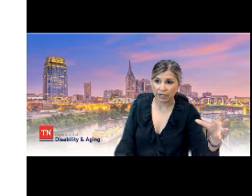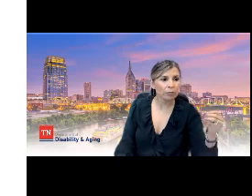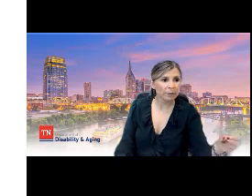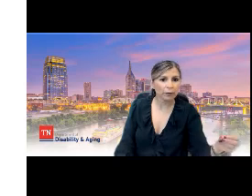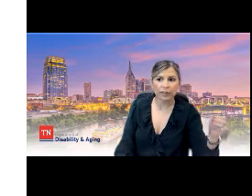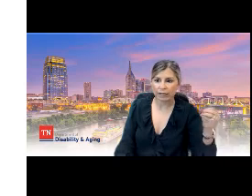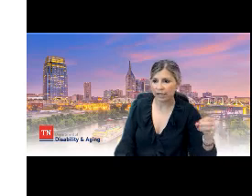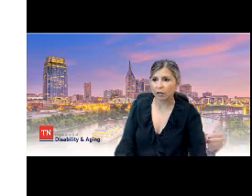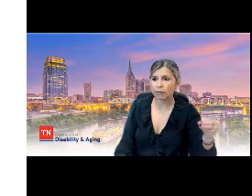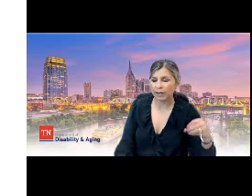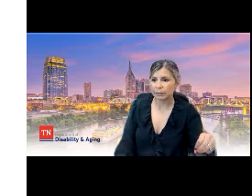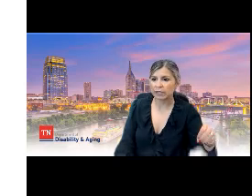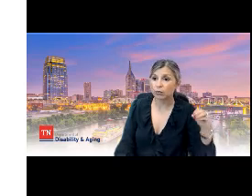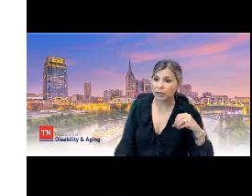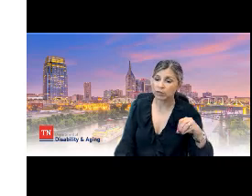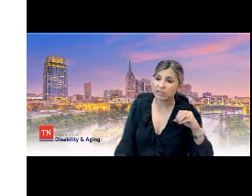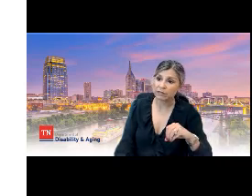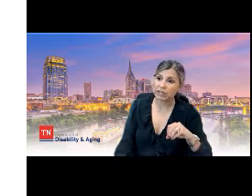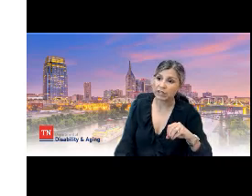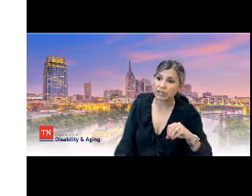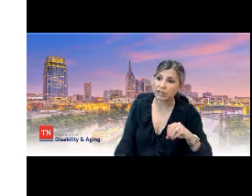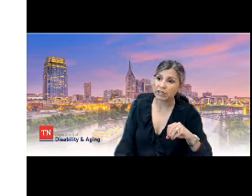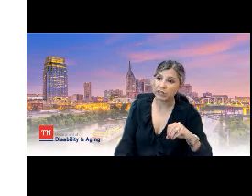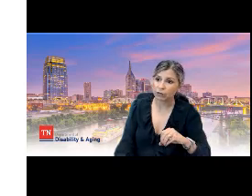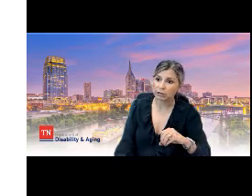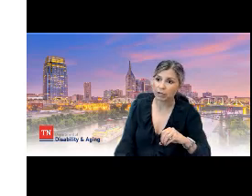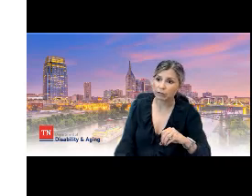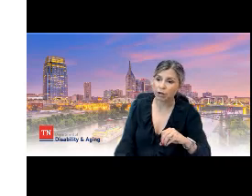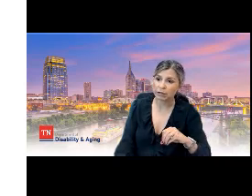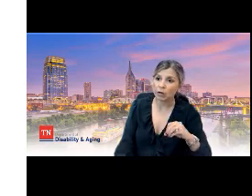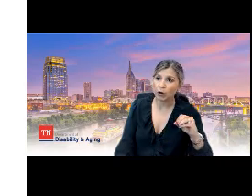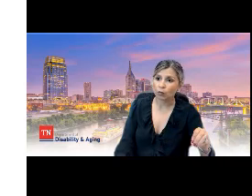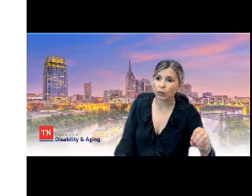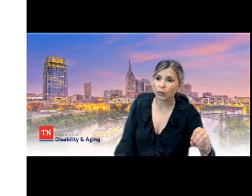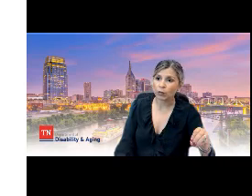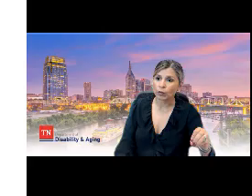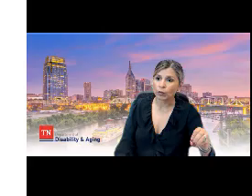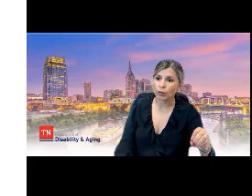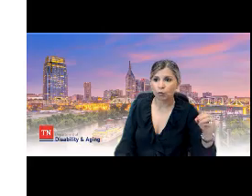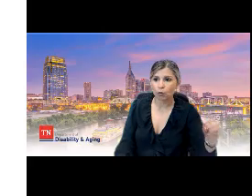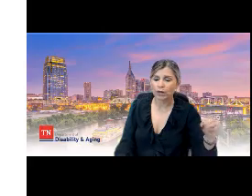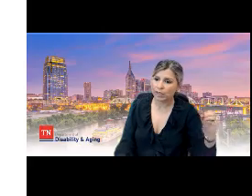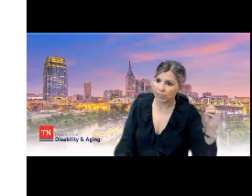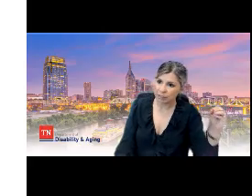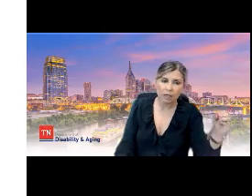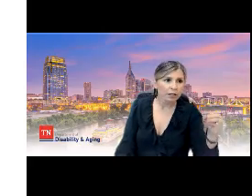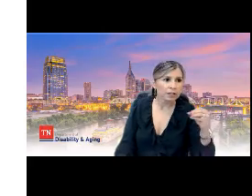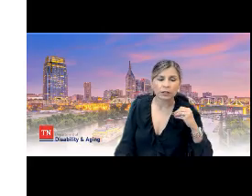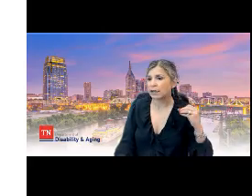These are people that can help families when they receive that diagnosis for a loved one, really figure out what do they need to you.